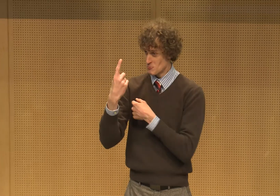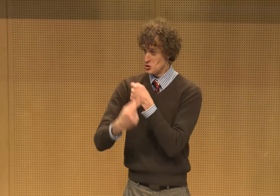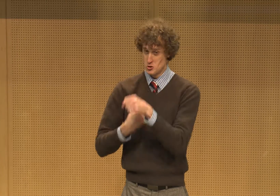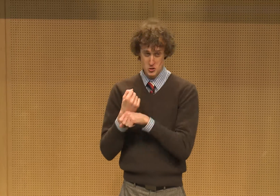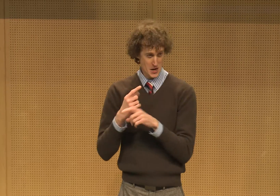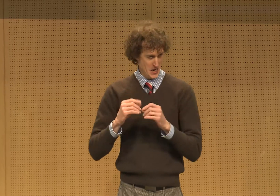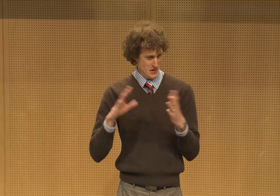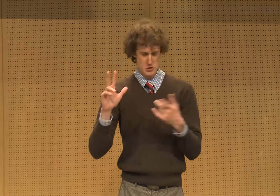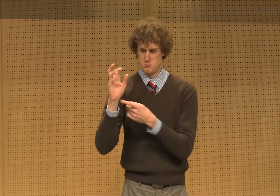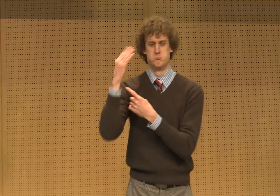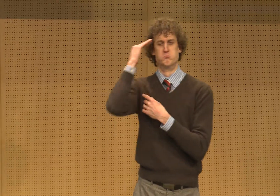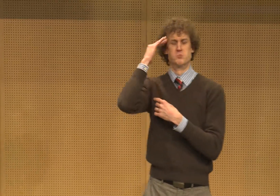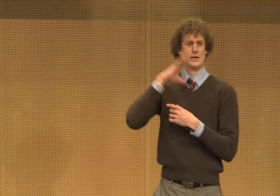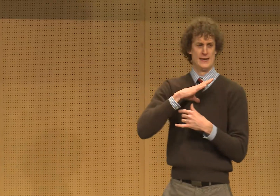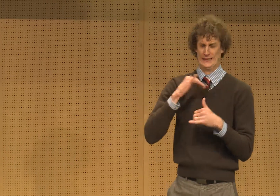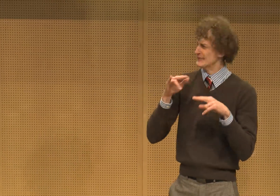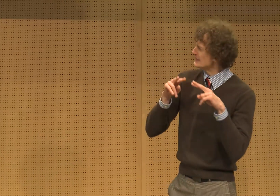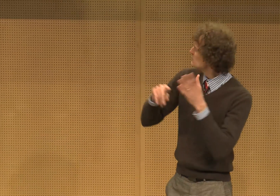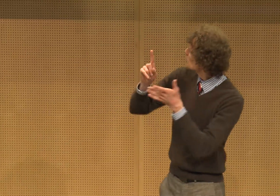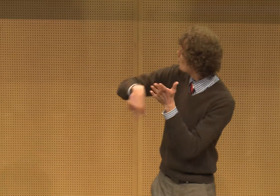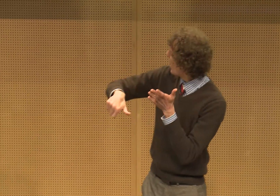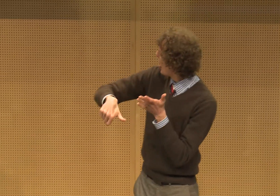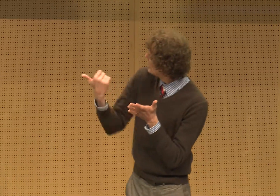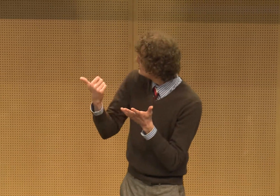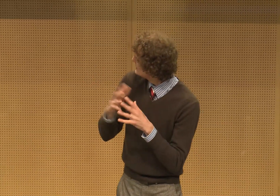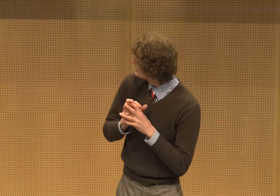So you know, ok, that's what's part of the calculation.